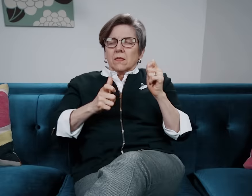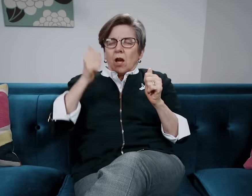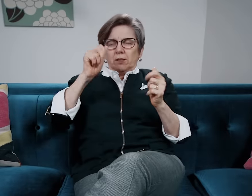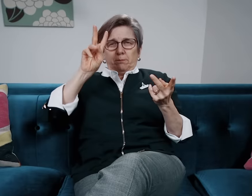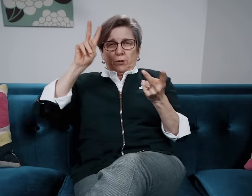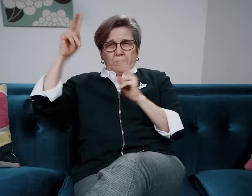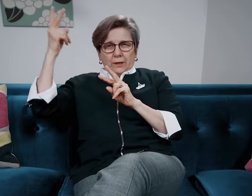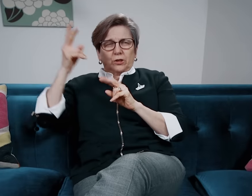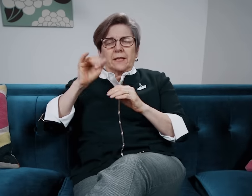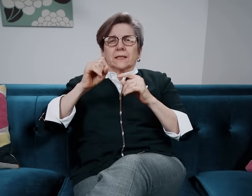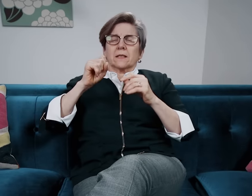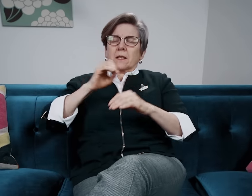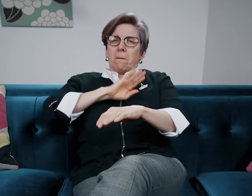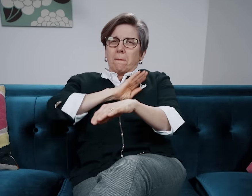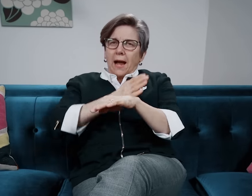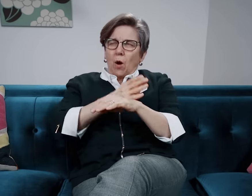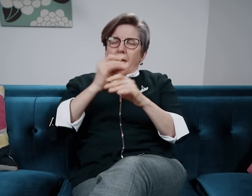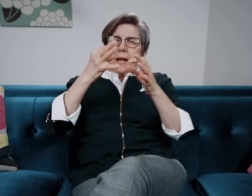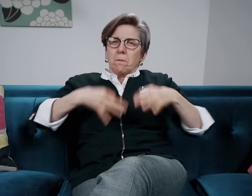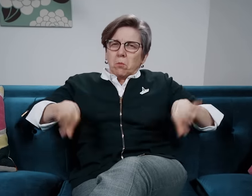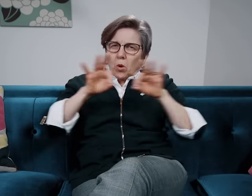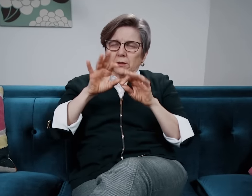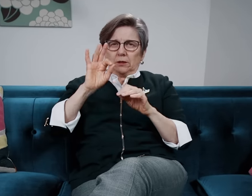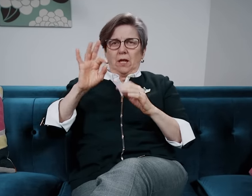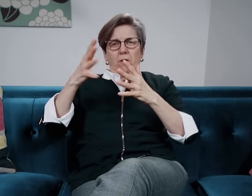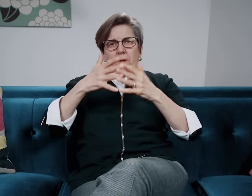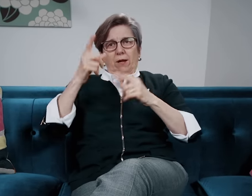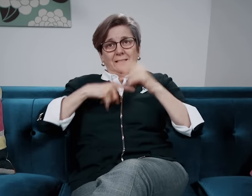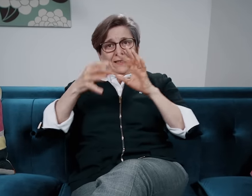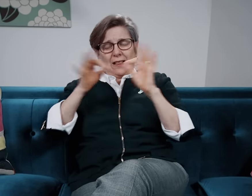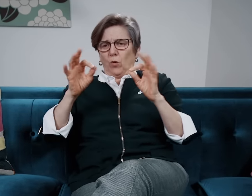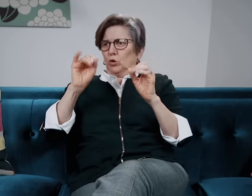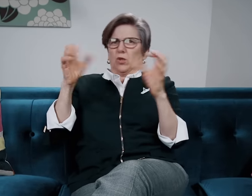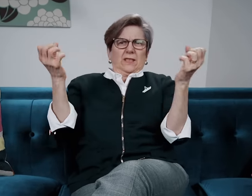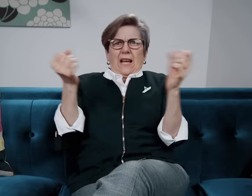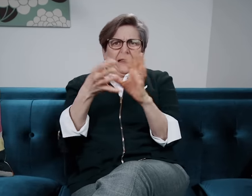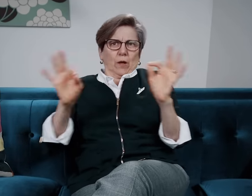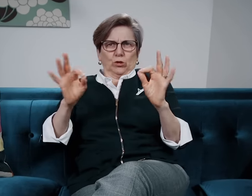I would say the biggest misperception is the power and importance of American Sign Language or sign language in general.